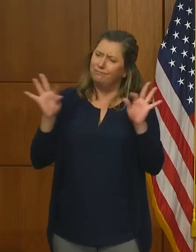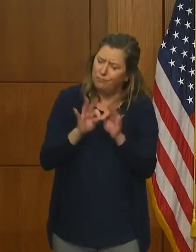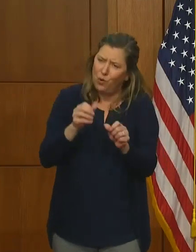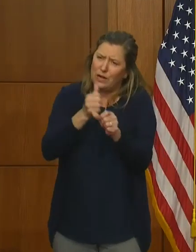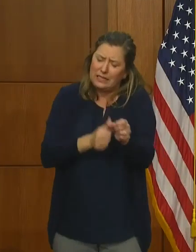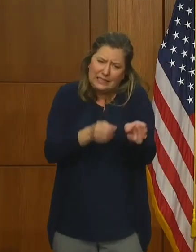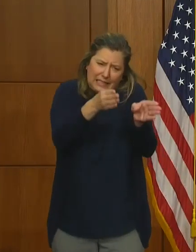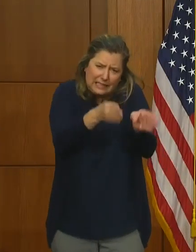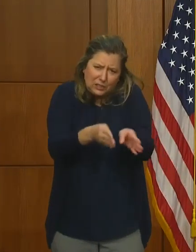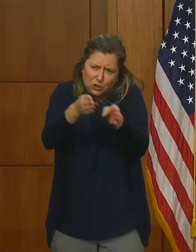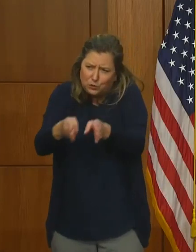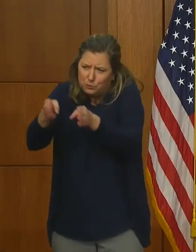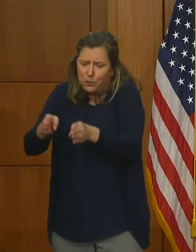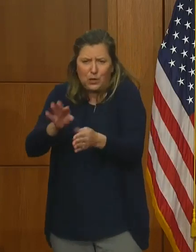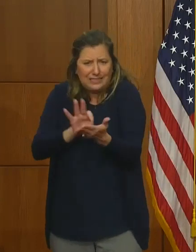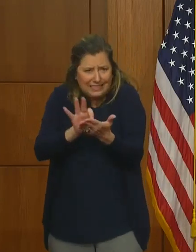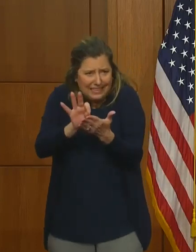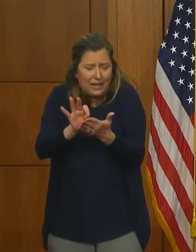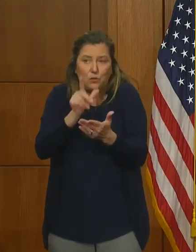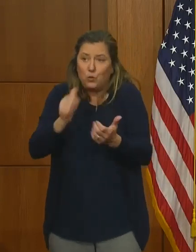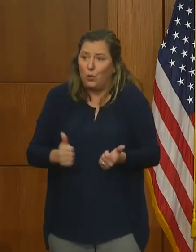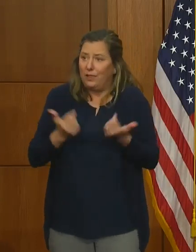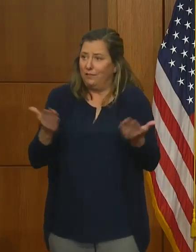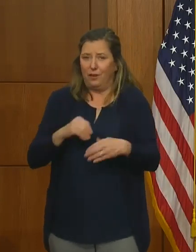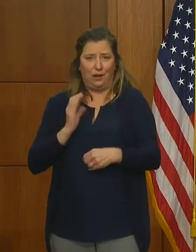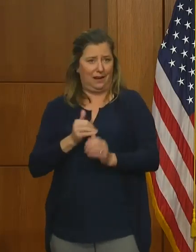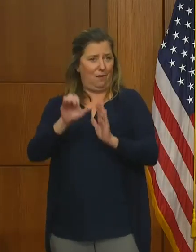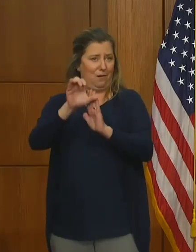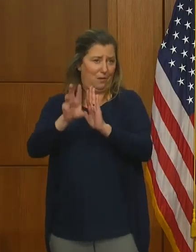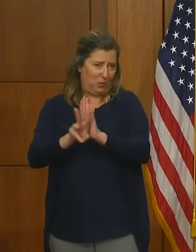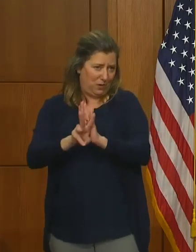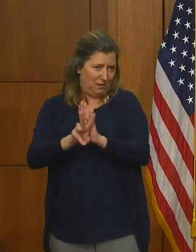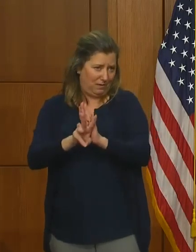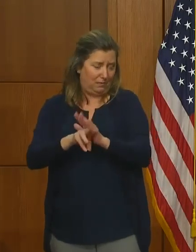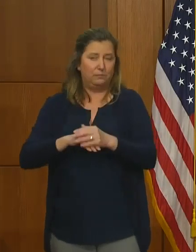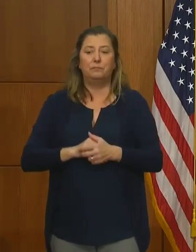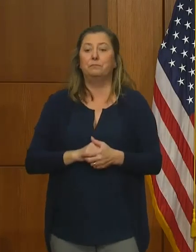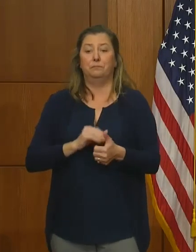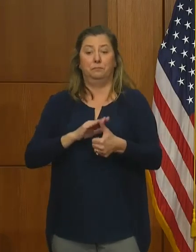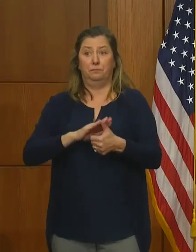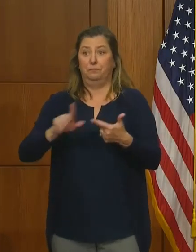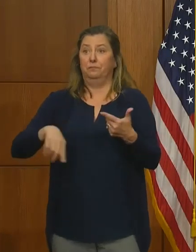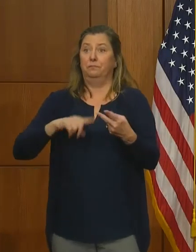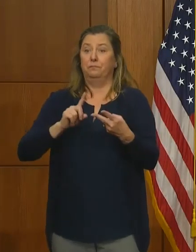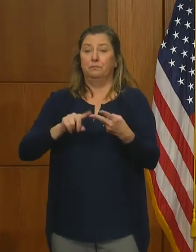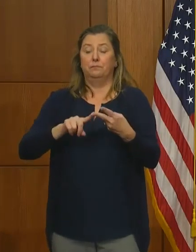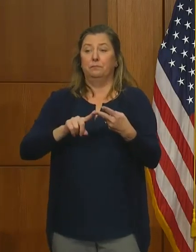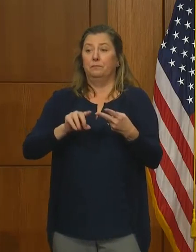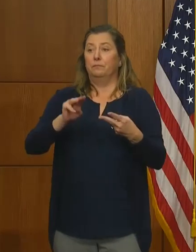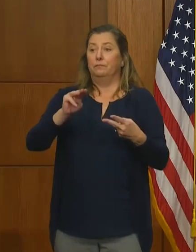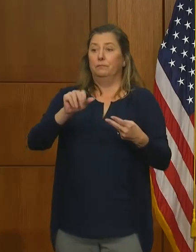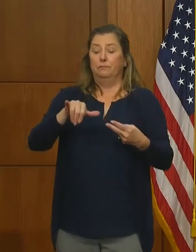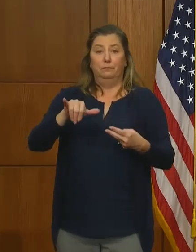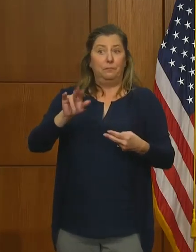THE MAIL. IT'S CRITICAL THAT WE COUNT EVERY PERSON WHO IS